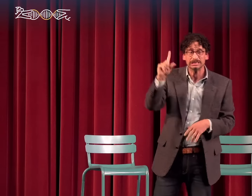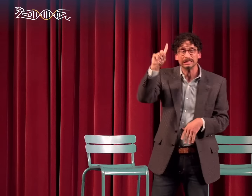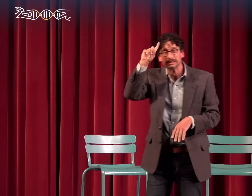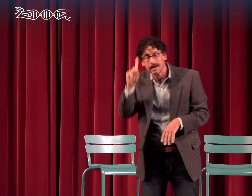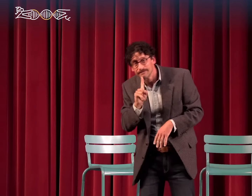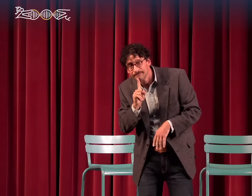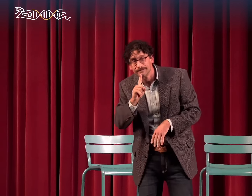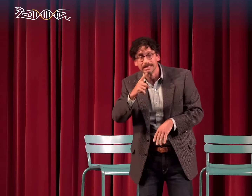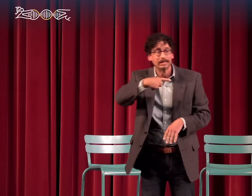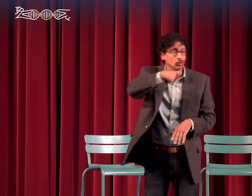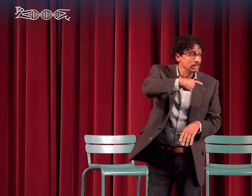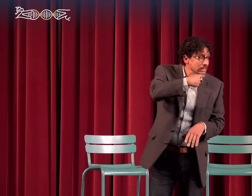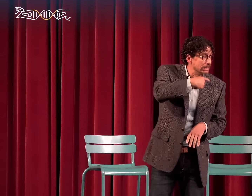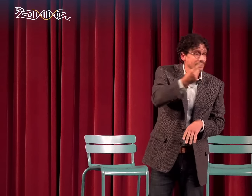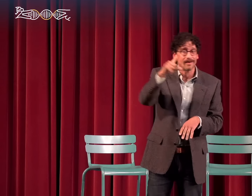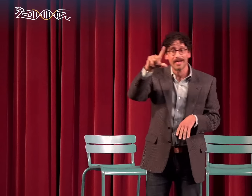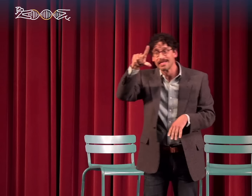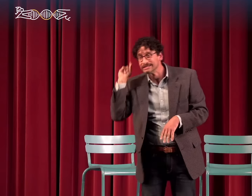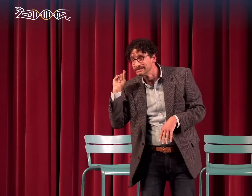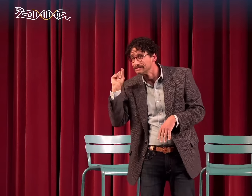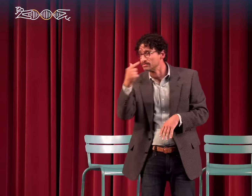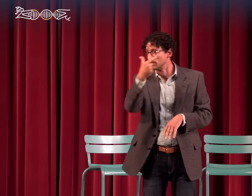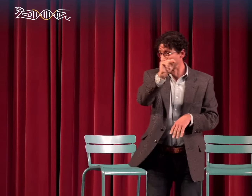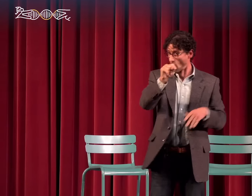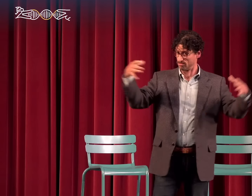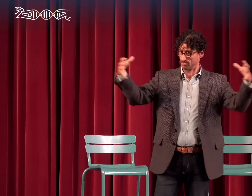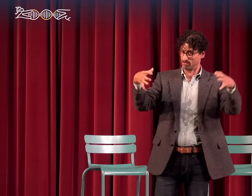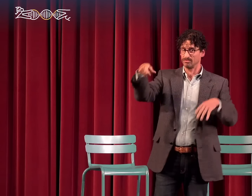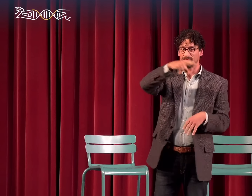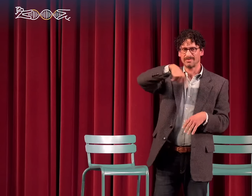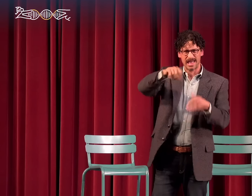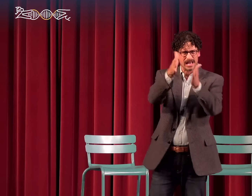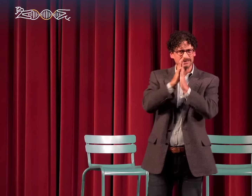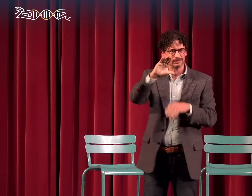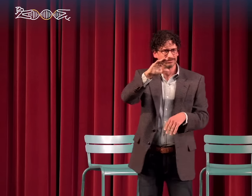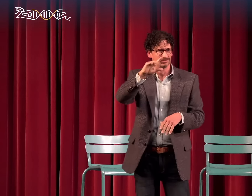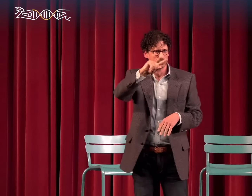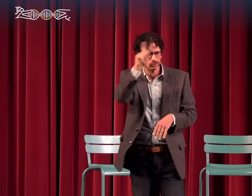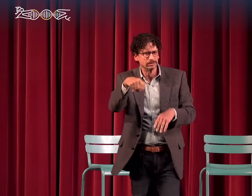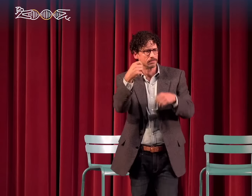participants, Deaf, hearing, Gallaudet and Georgetown got together to